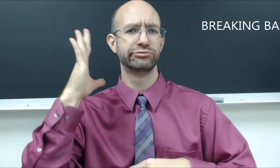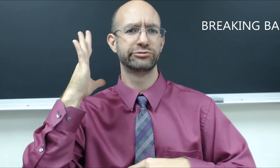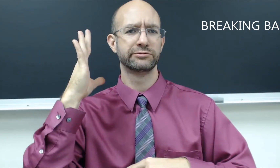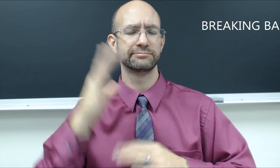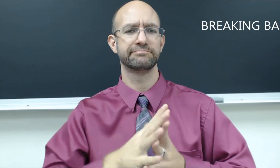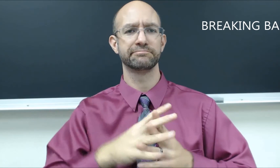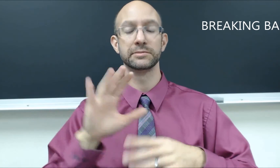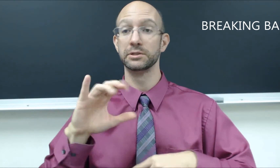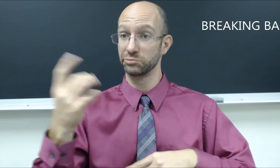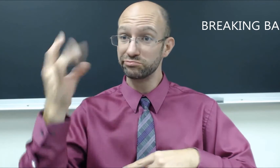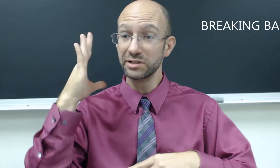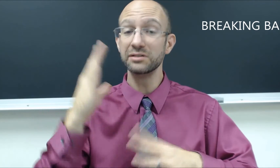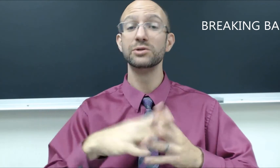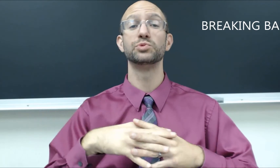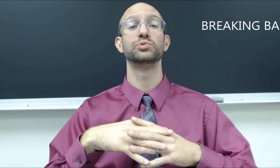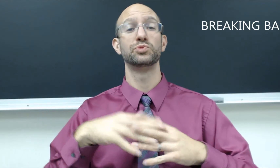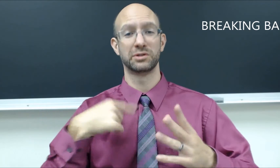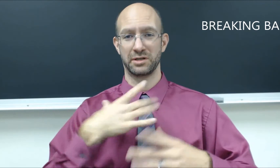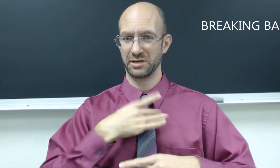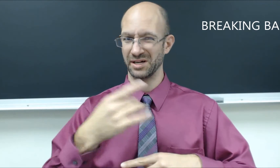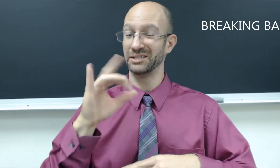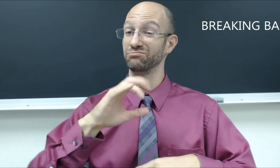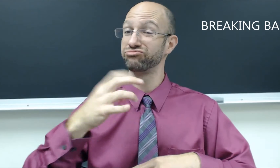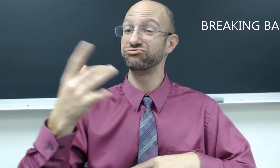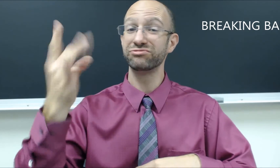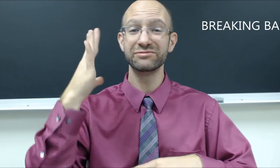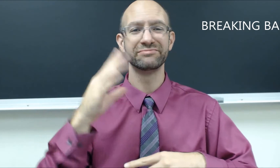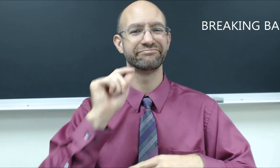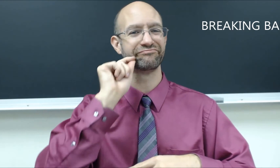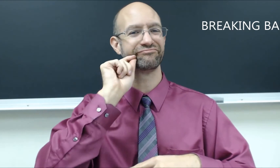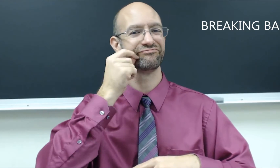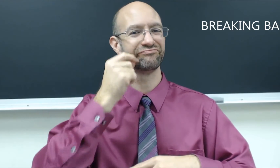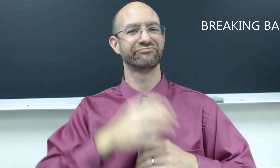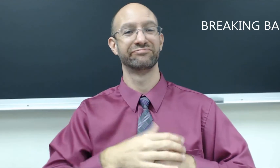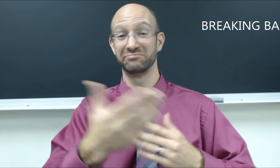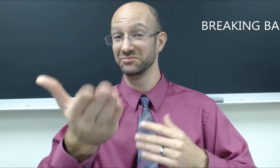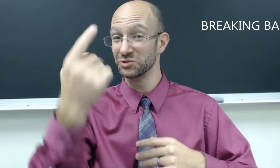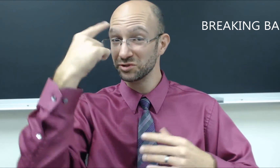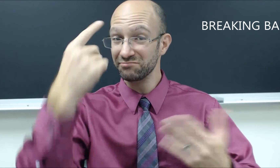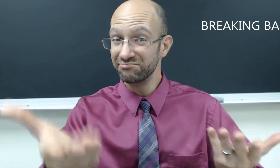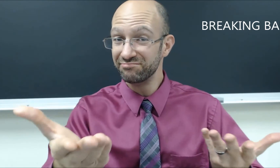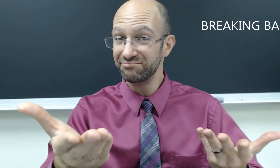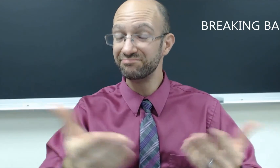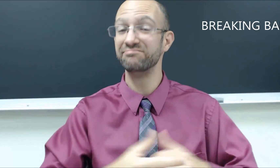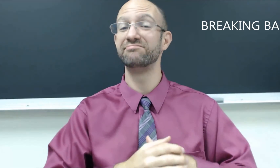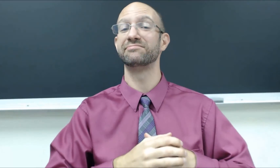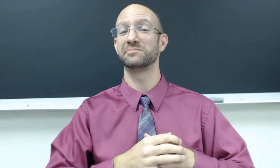I like that sign for BREAKING BAD. Cool. What do you think?